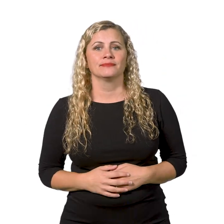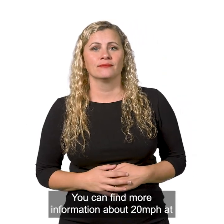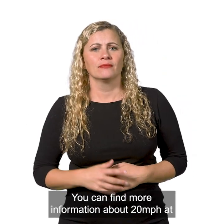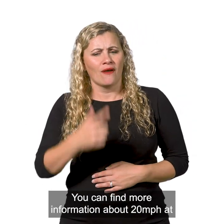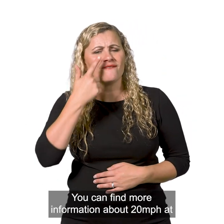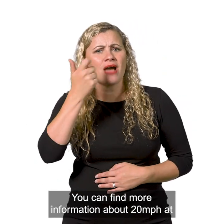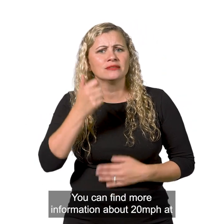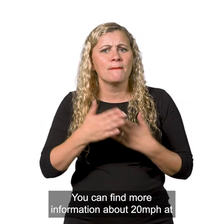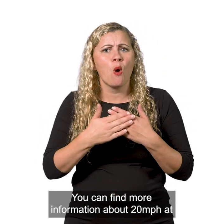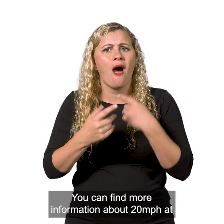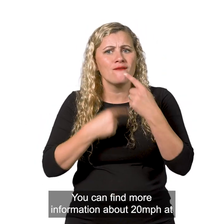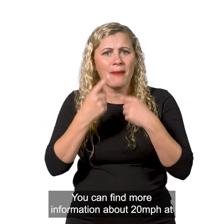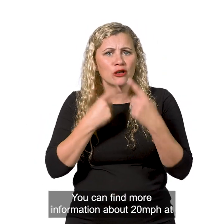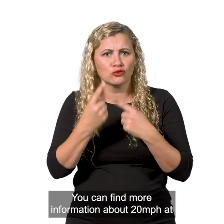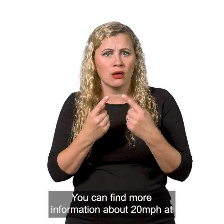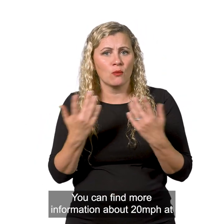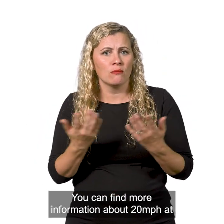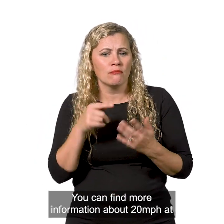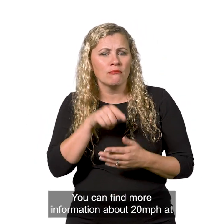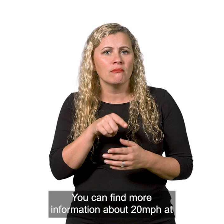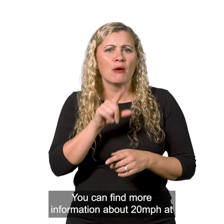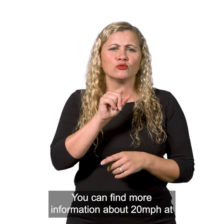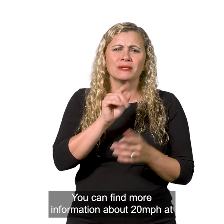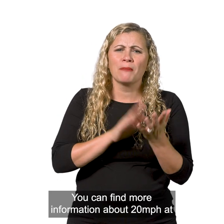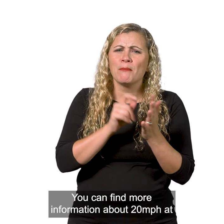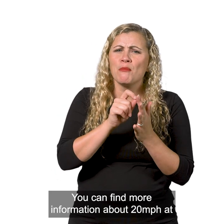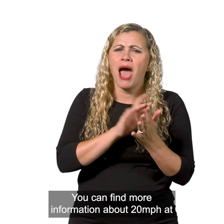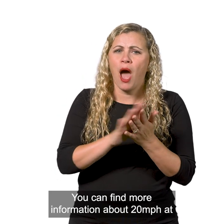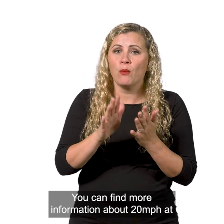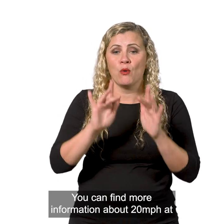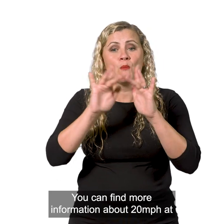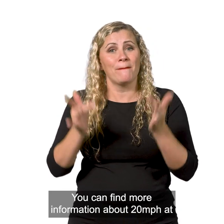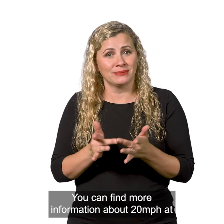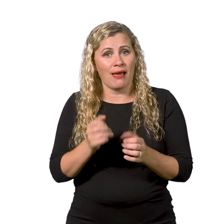You can find more information about 20mph at